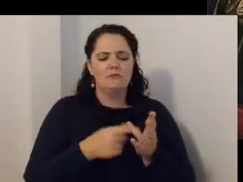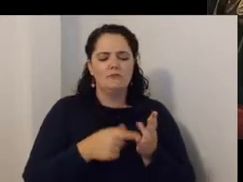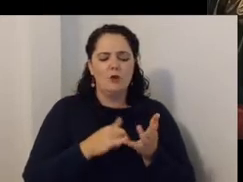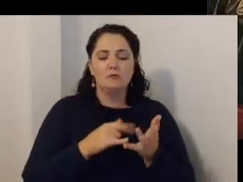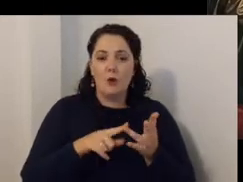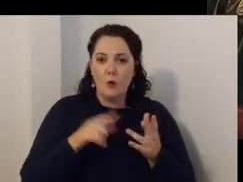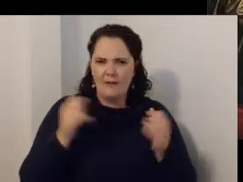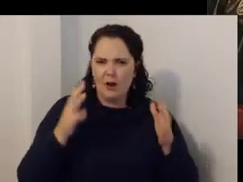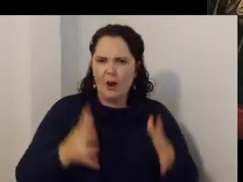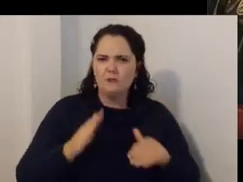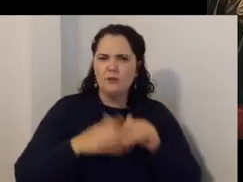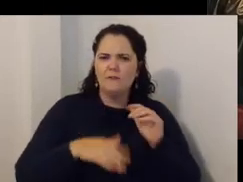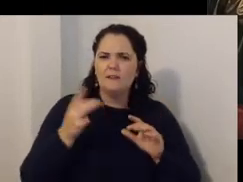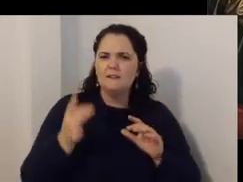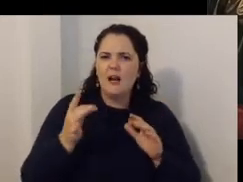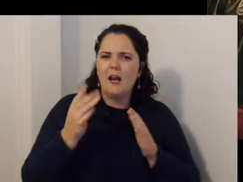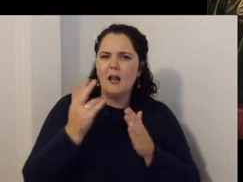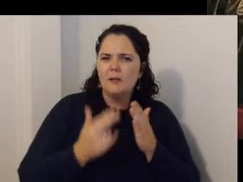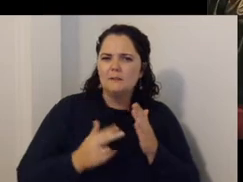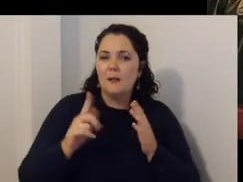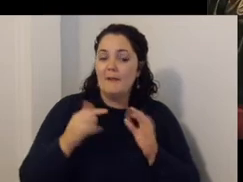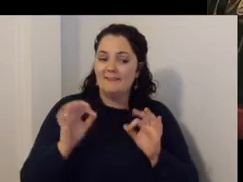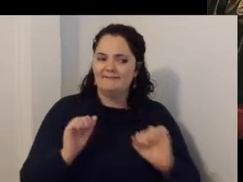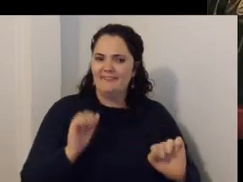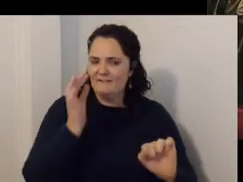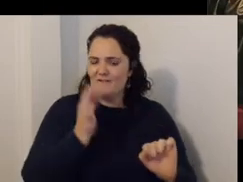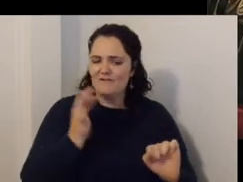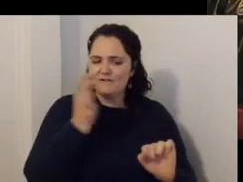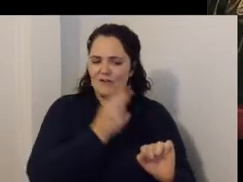the Spanish and Italian painters but here we have a French painter Simon Vouet and this